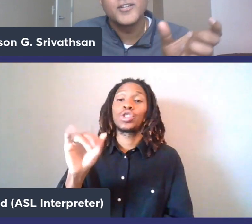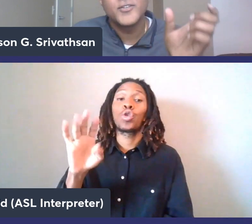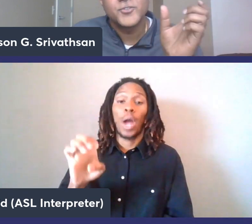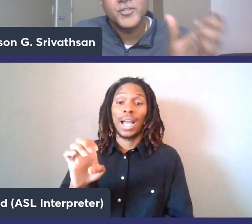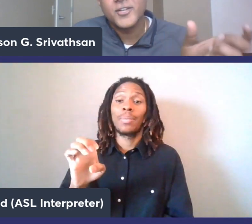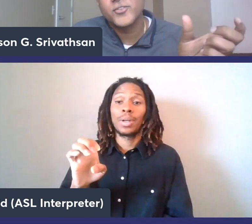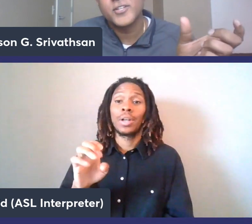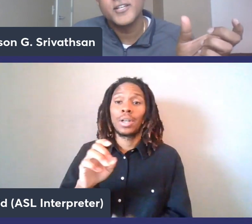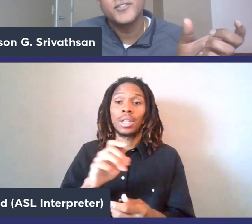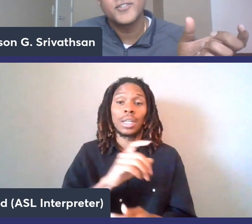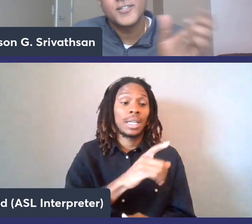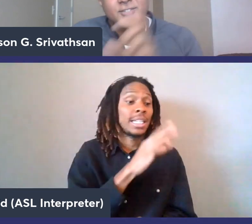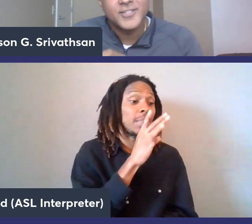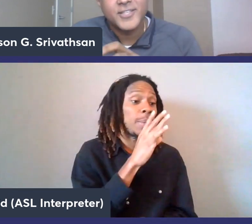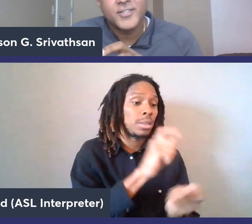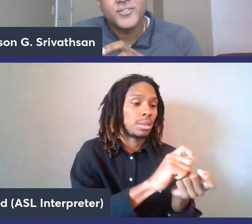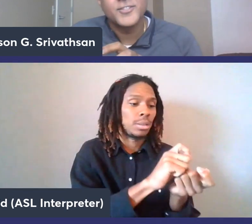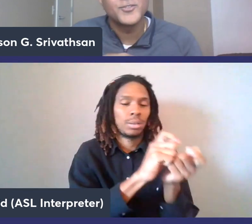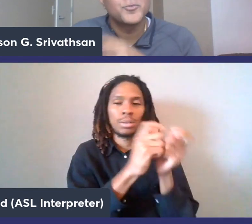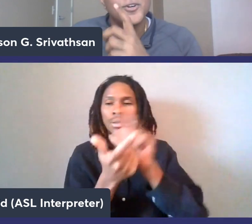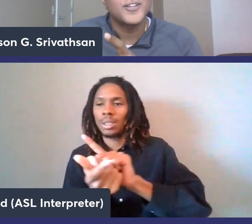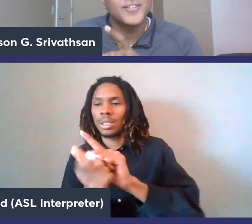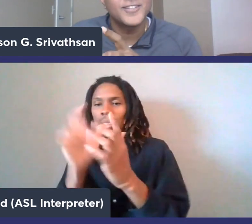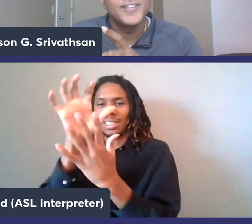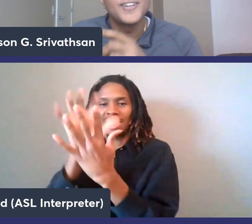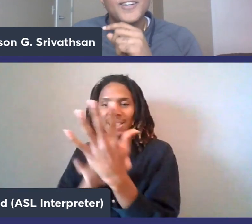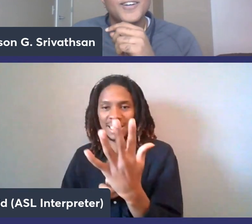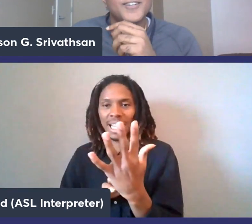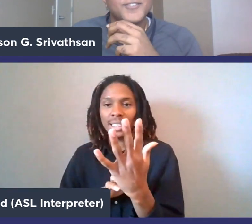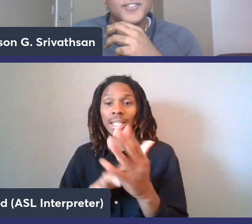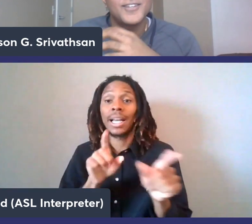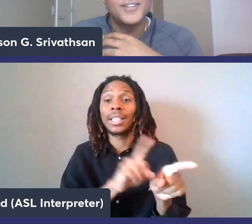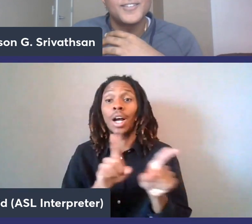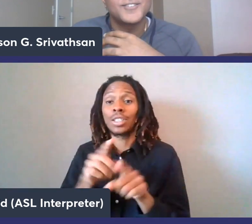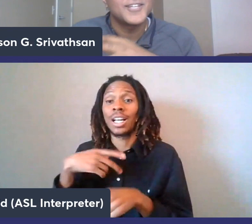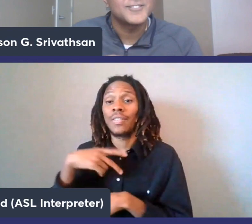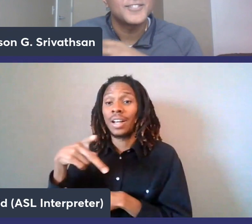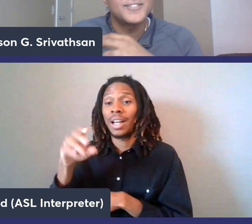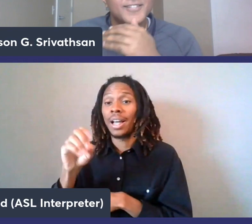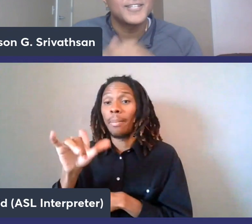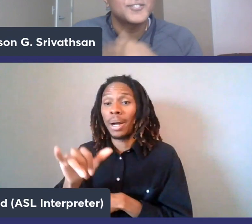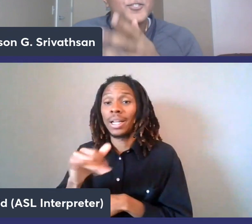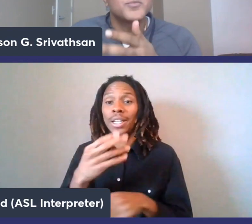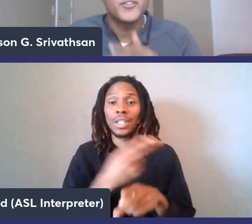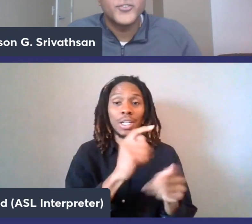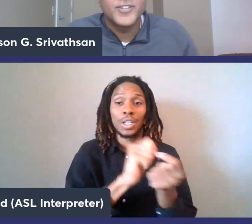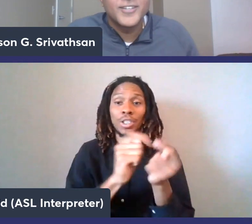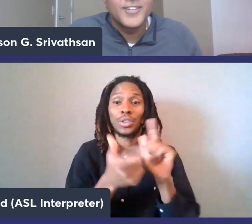use Translate to translate the text and use Polly to translate that text to speech.